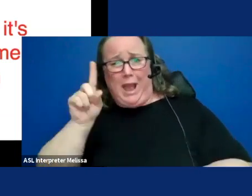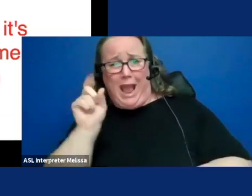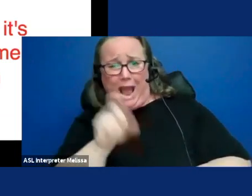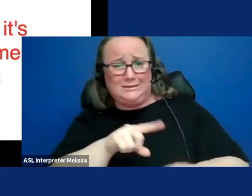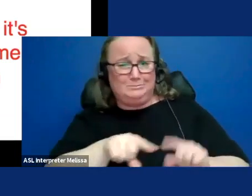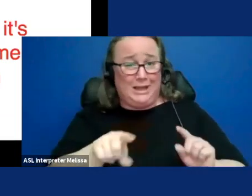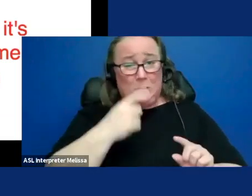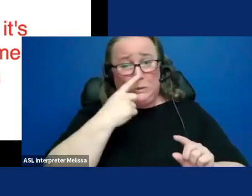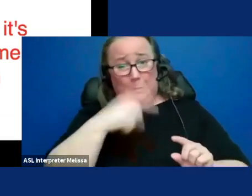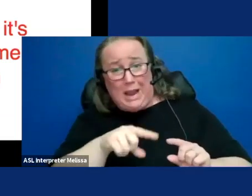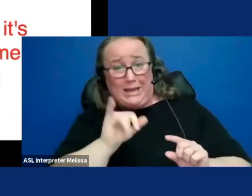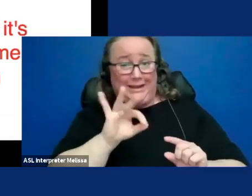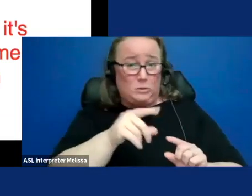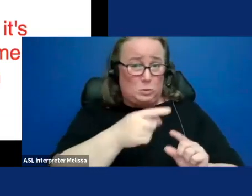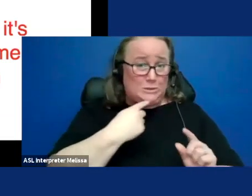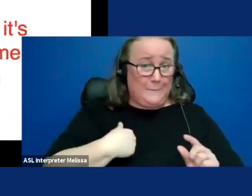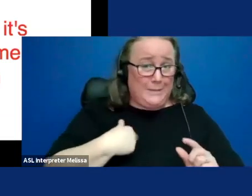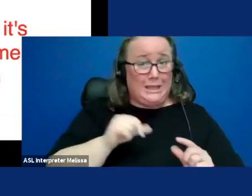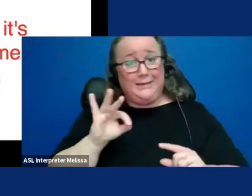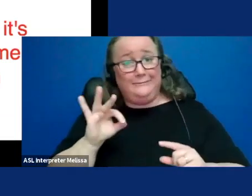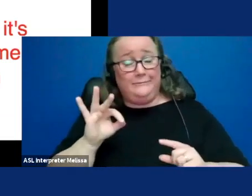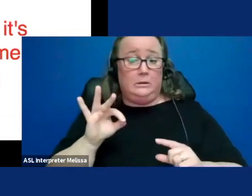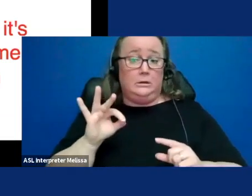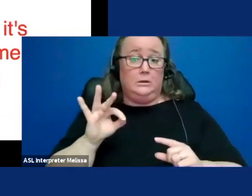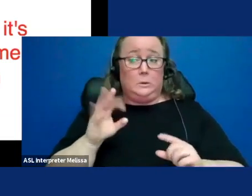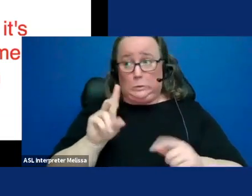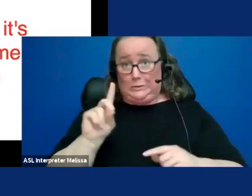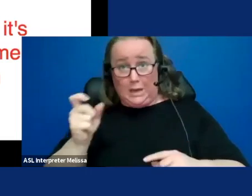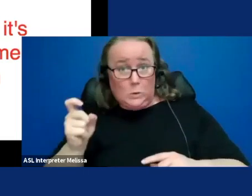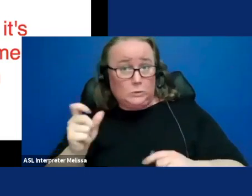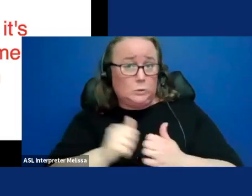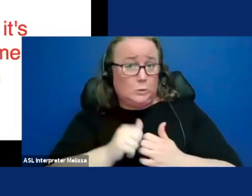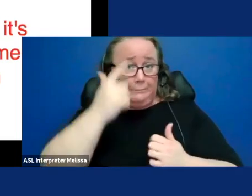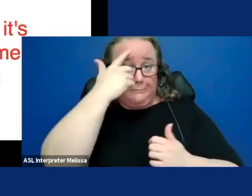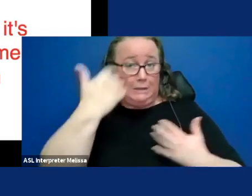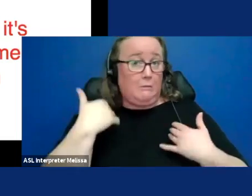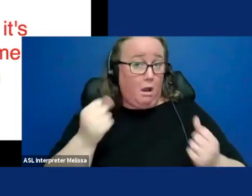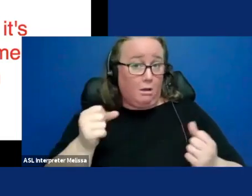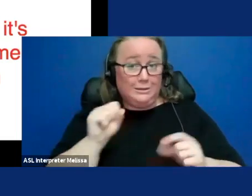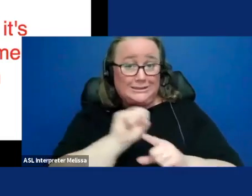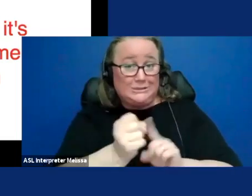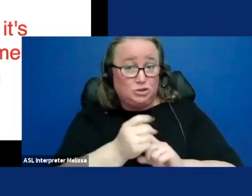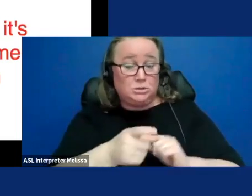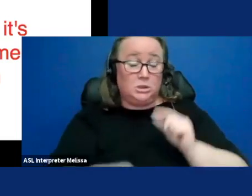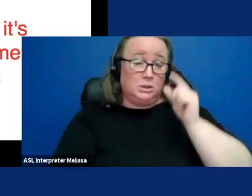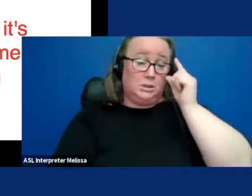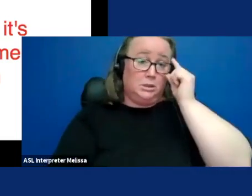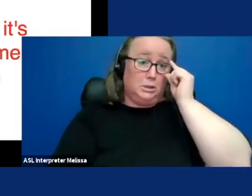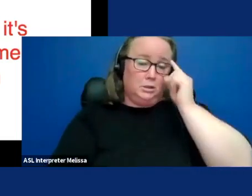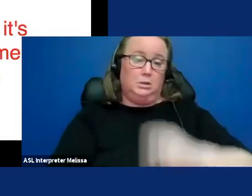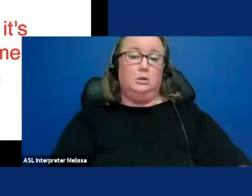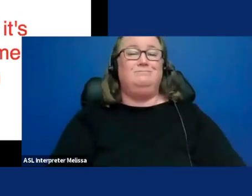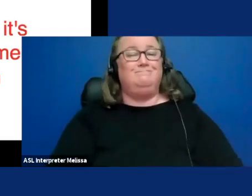Is it okay if you can tell me if you've ever been diagnosed with a mental health condition? Um, when in reality,